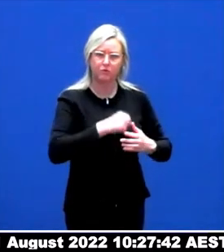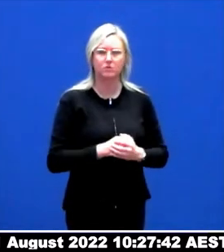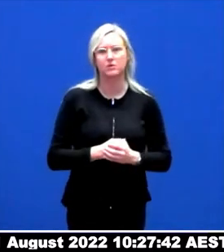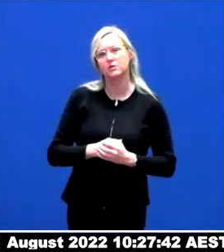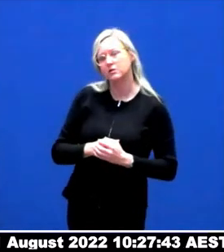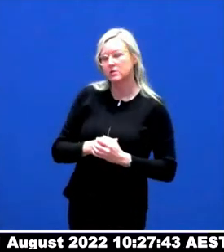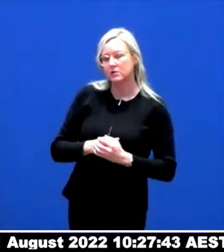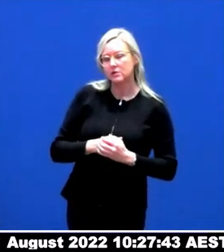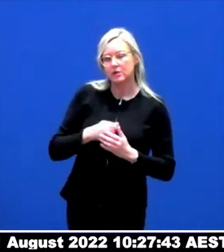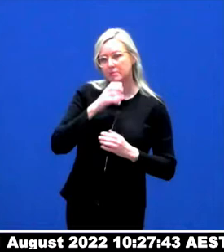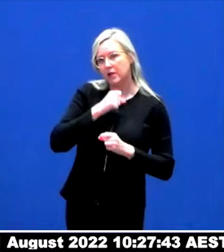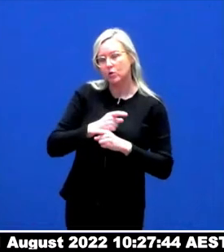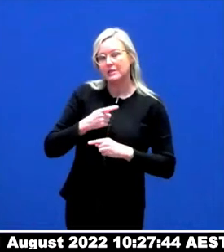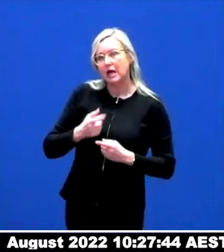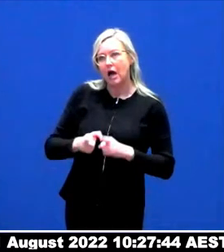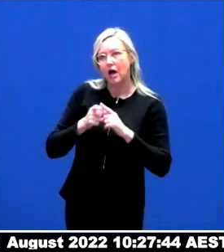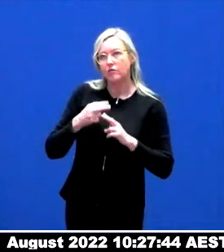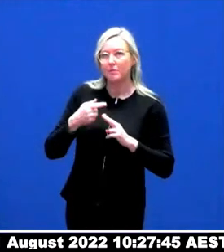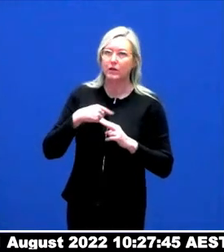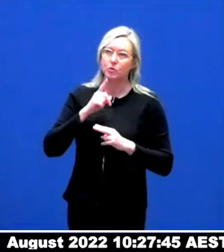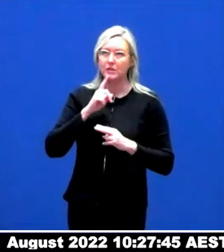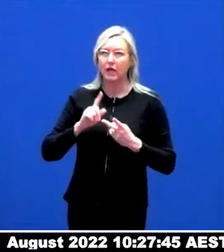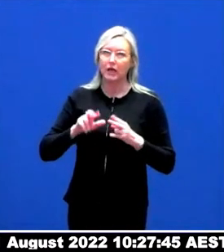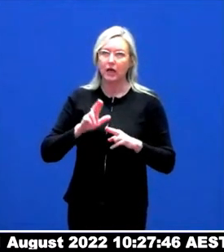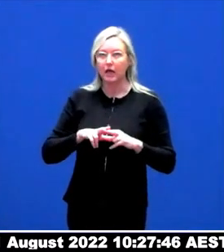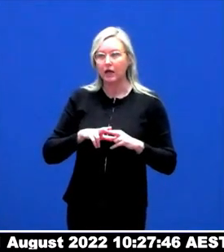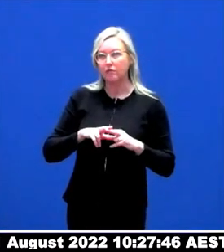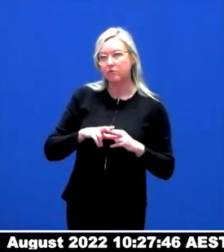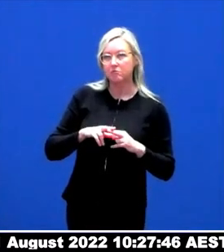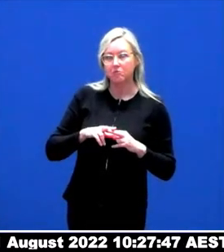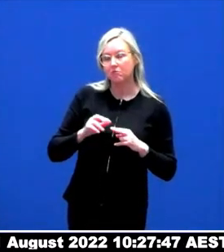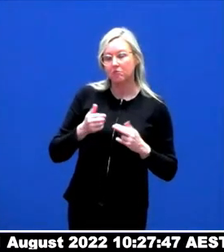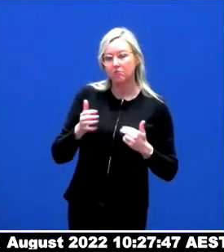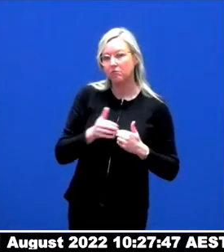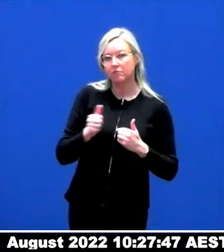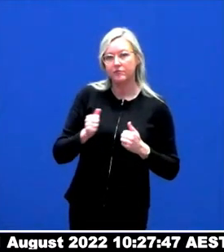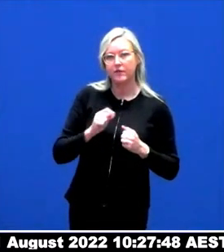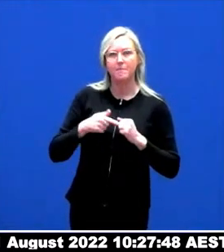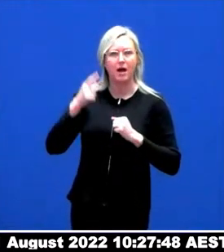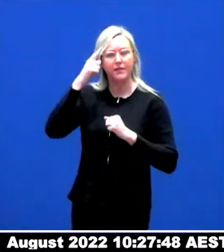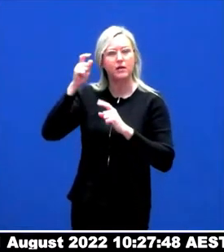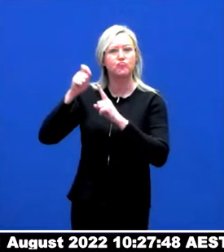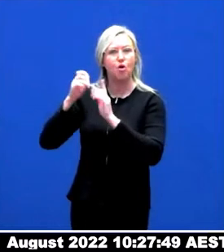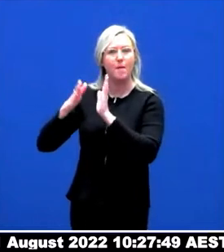It obviously reflected the view of the then Prime Minister and Premiers and State and